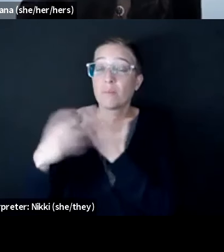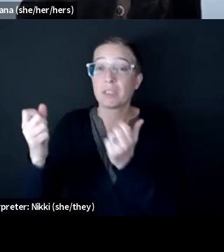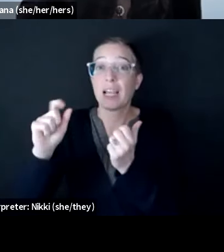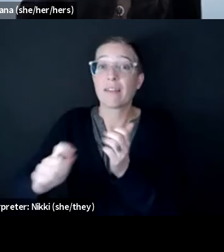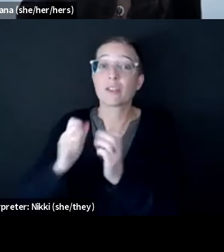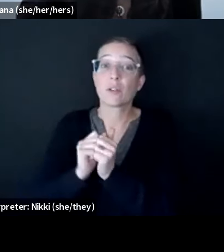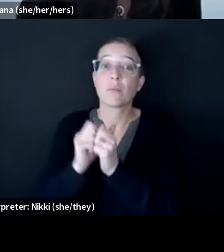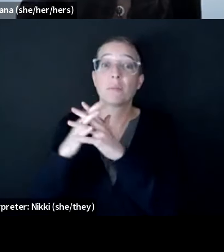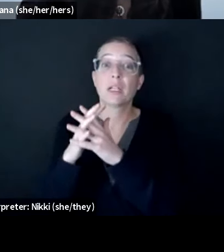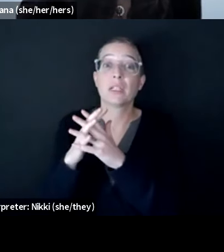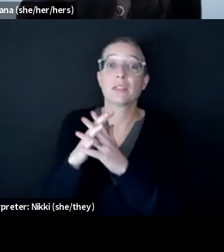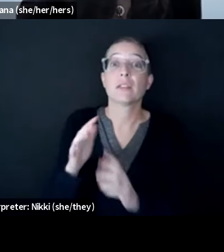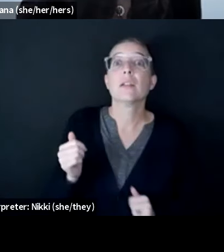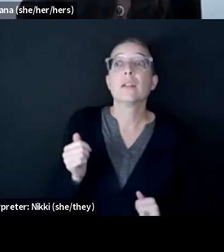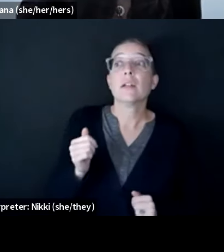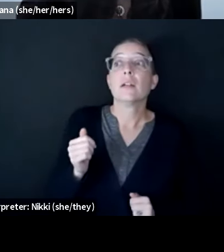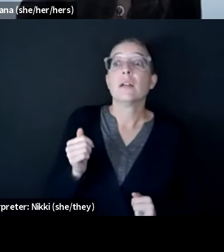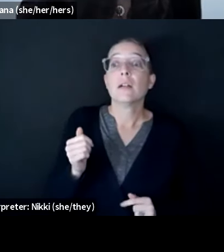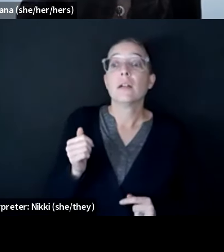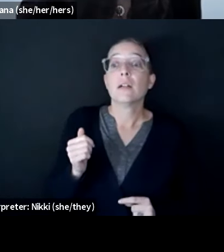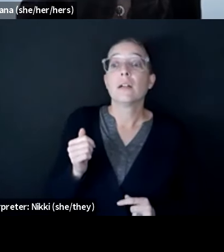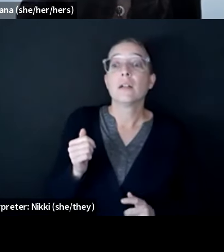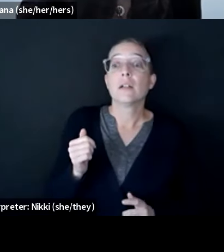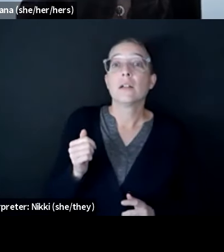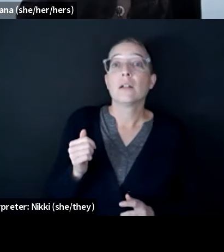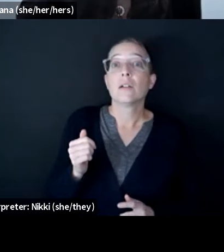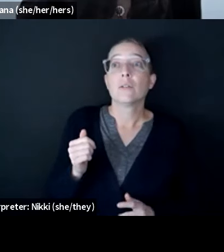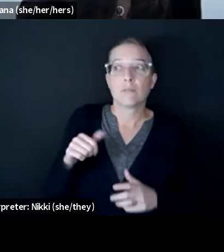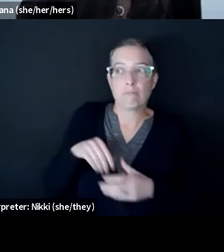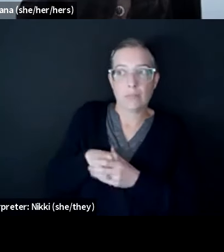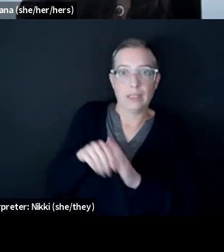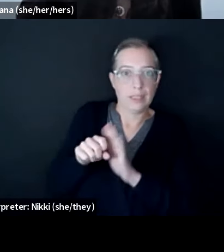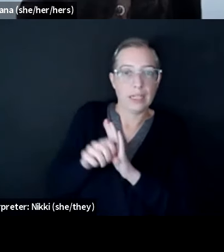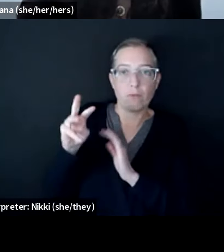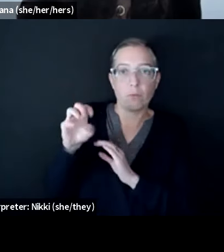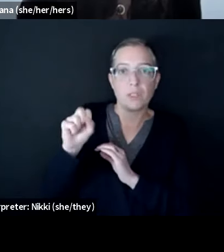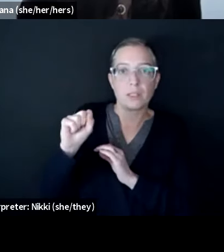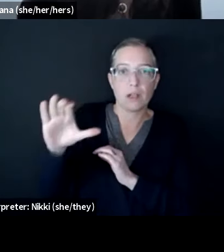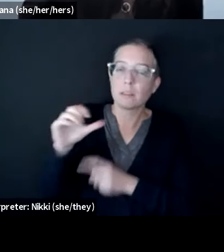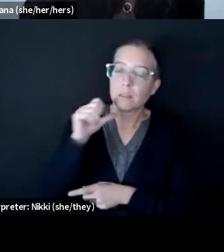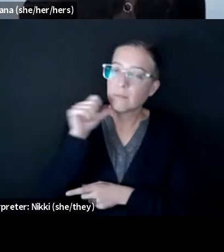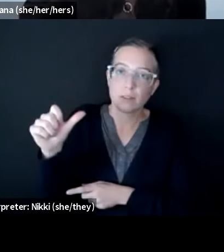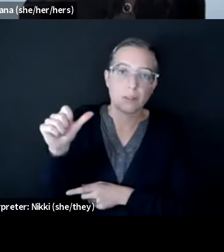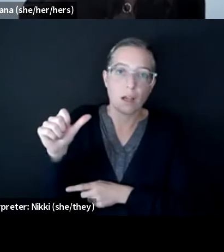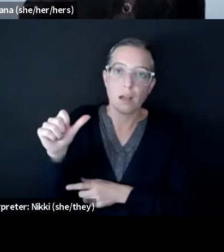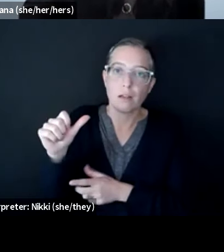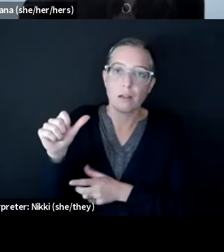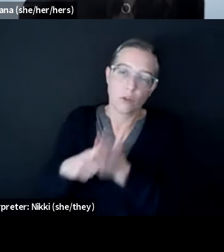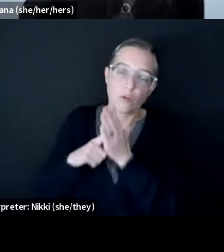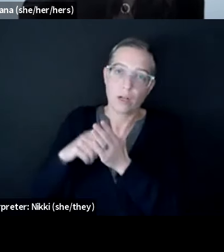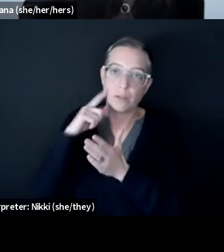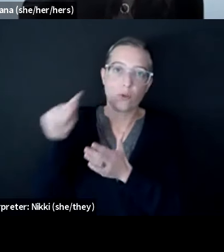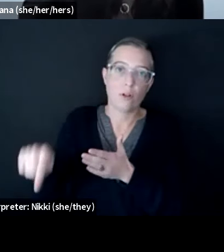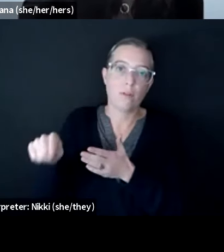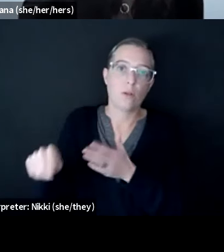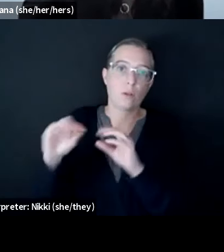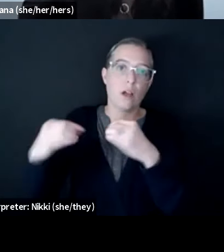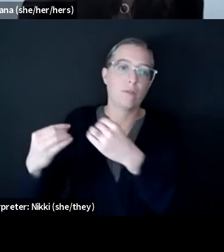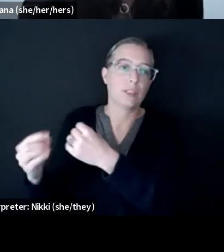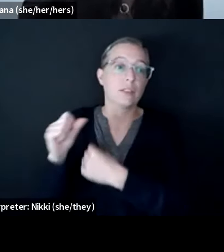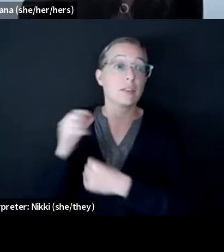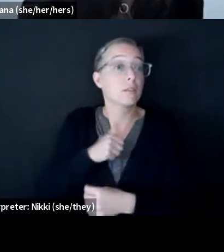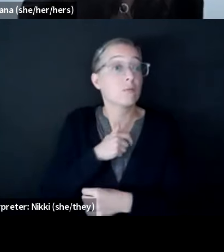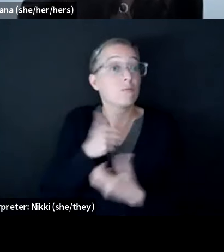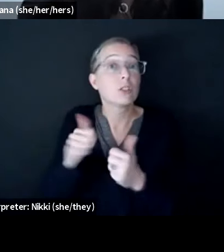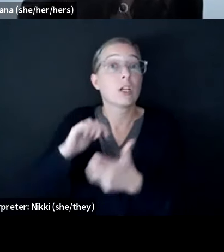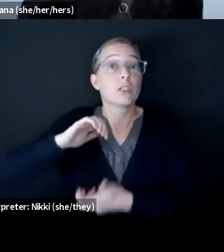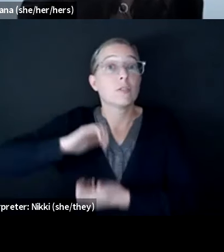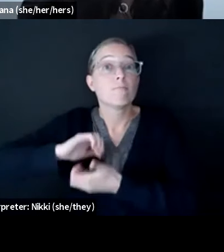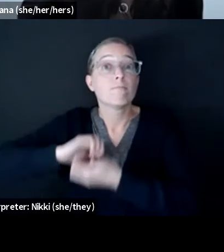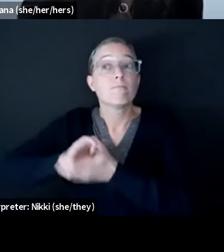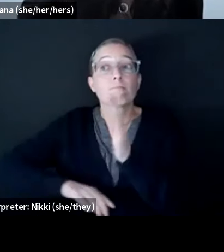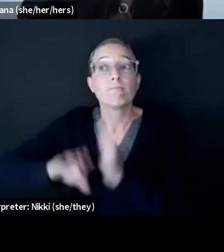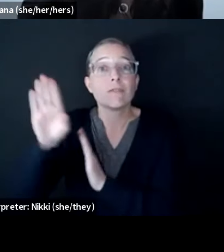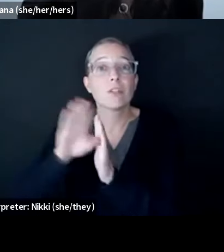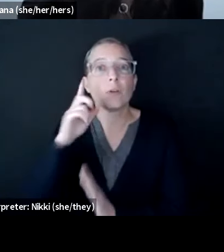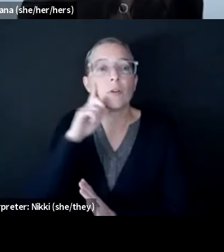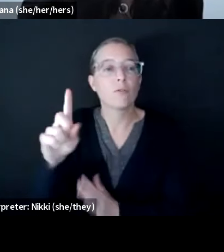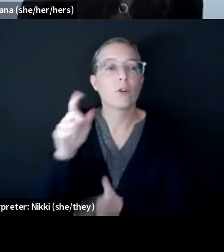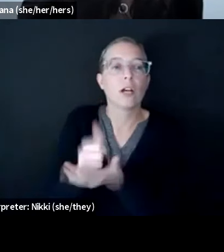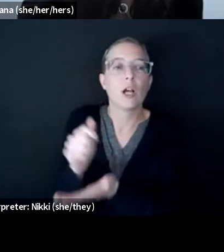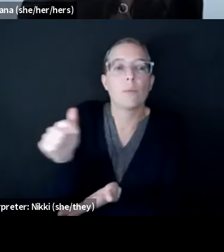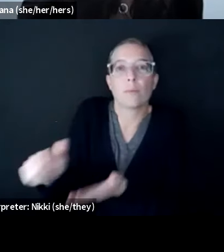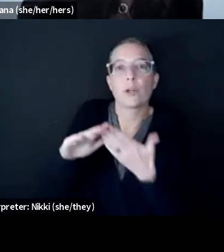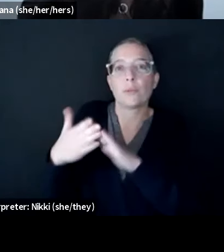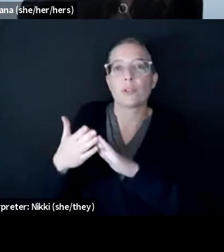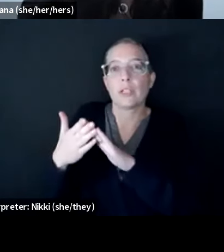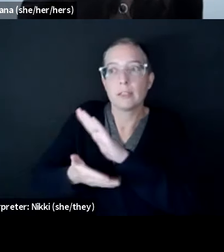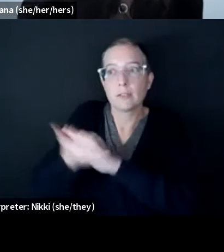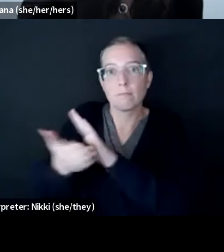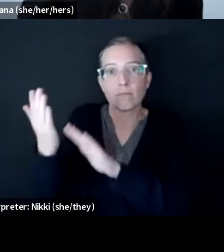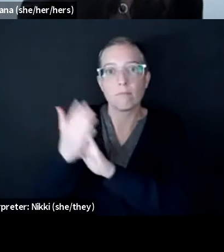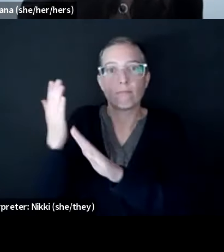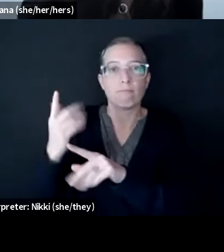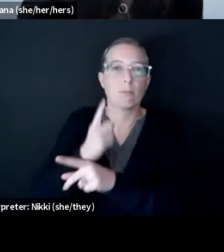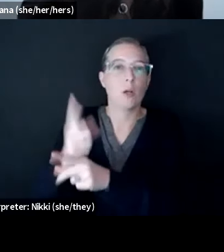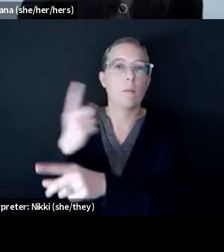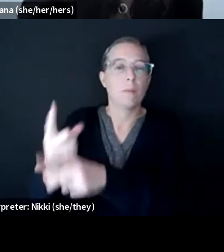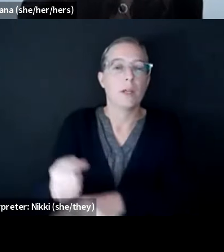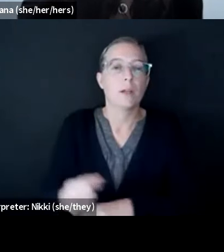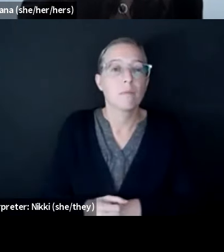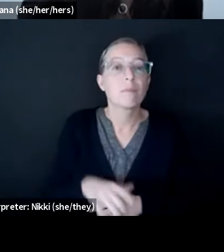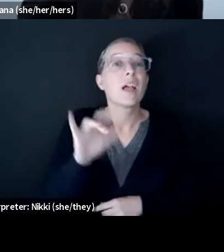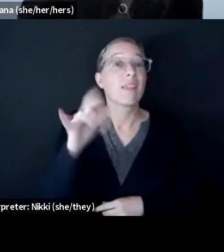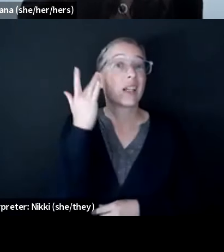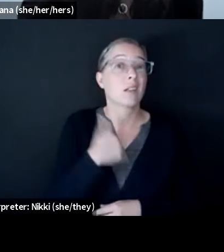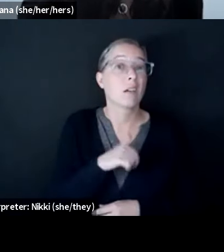Kris Krasnowski: A requirement of being an aging office in Wisconsin, so it is, it is something we certainly work with them and try to create collaborations to make it happen in those communities, but it's also one of the reasons we've extended our provider network different organization.